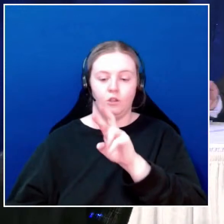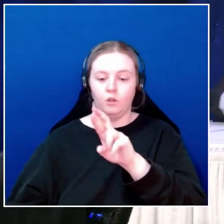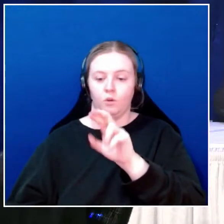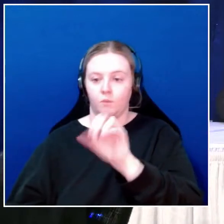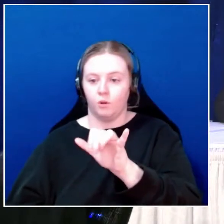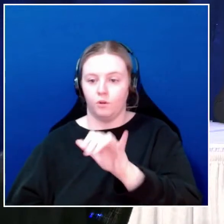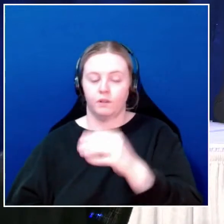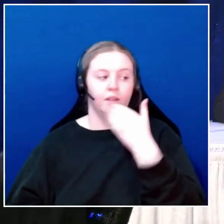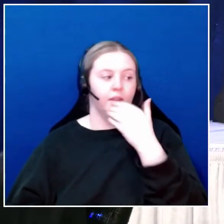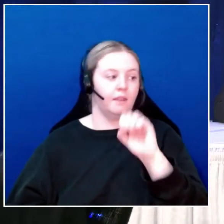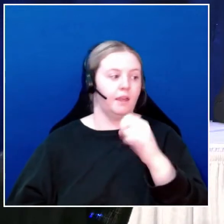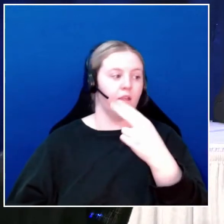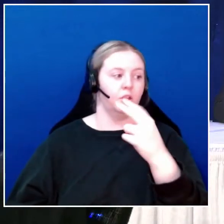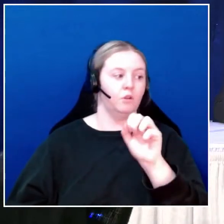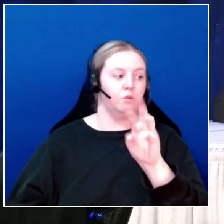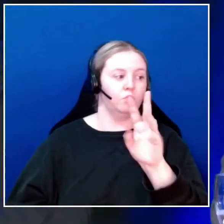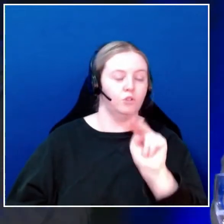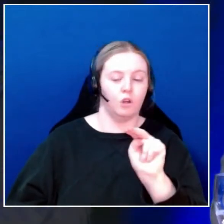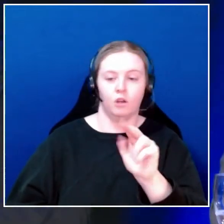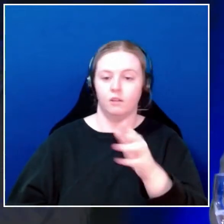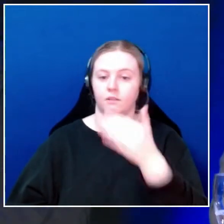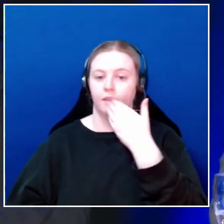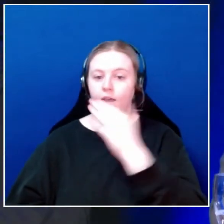at Marine Atlantic for their ongoing hard work and commitment.